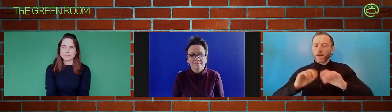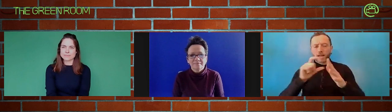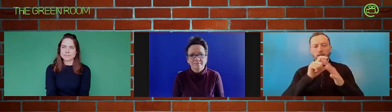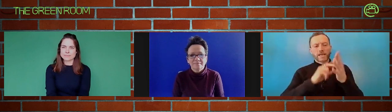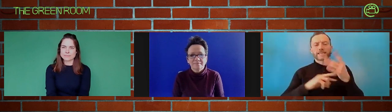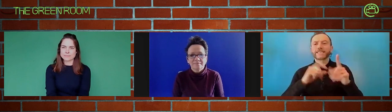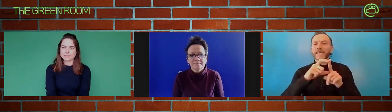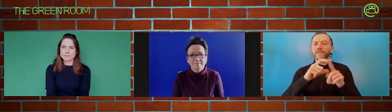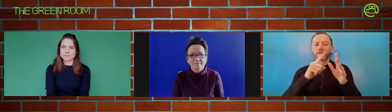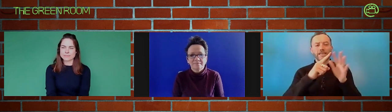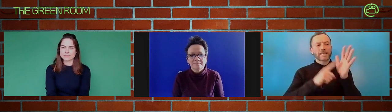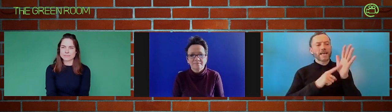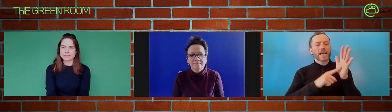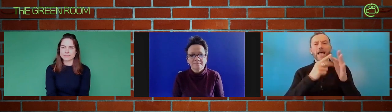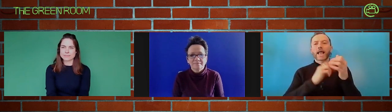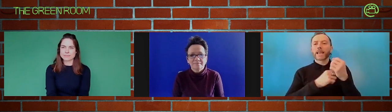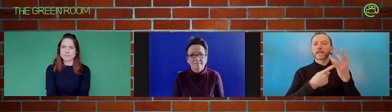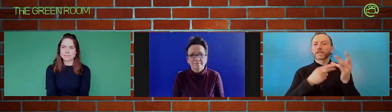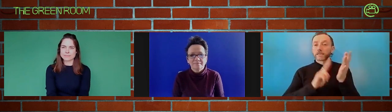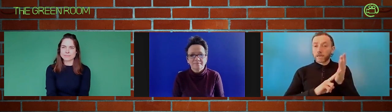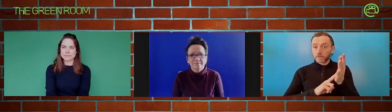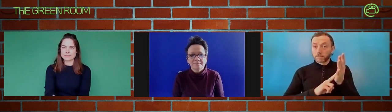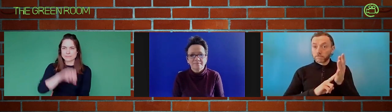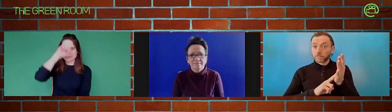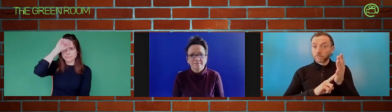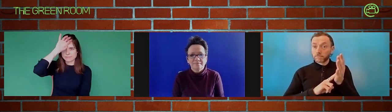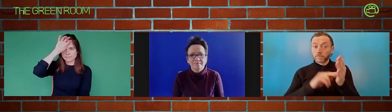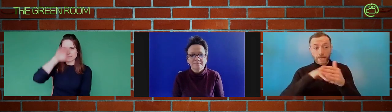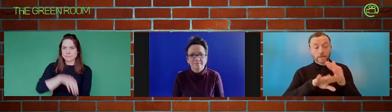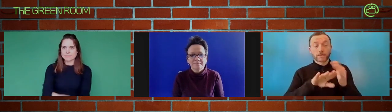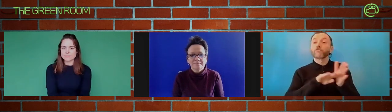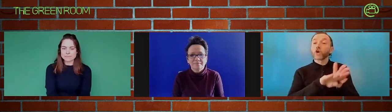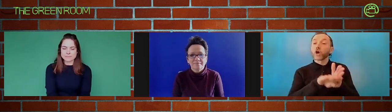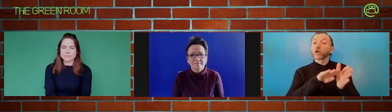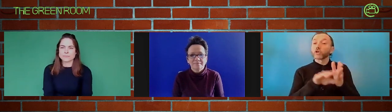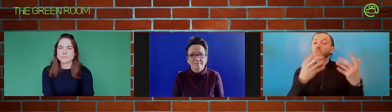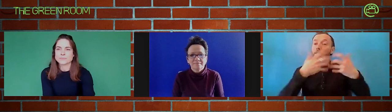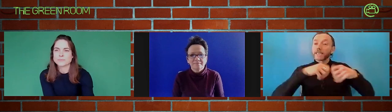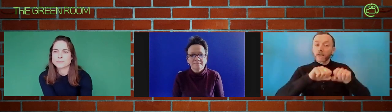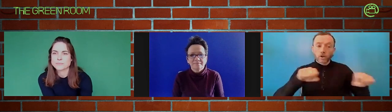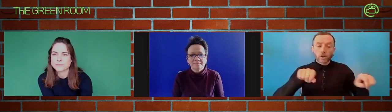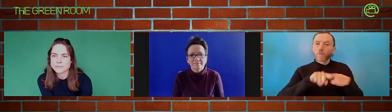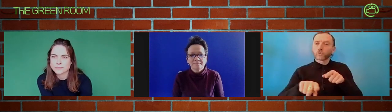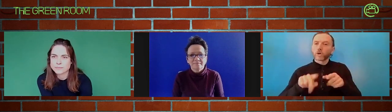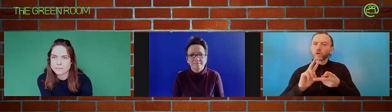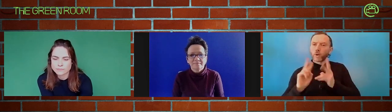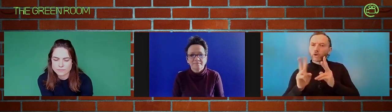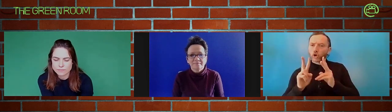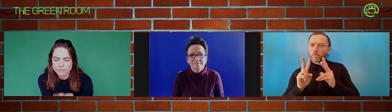I'm working in a technical rehearsal and I'm trying to interpret these things backstage and I'm going